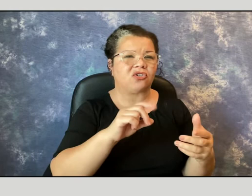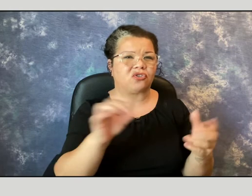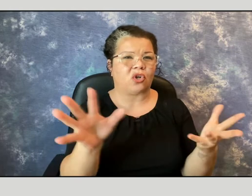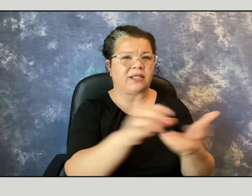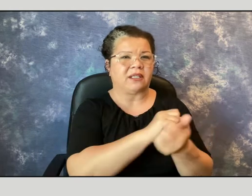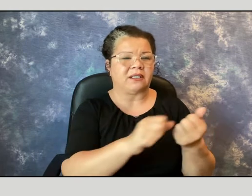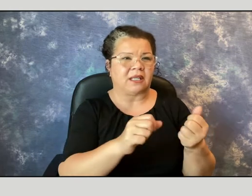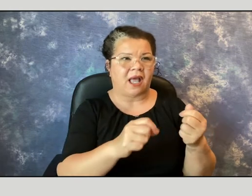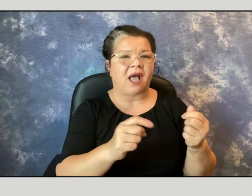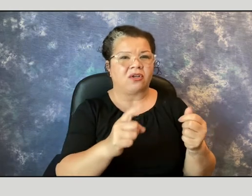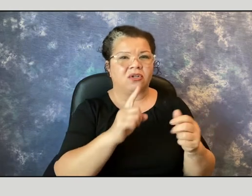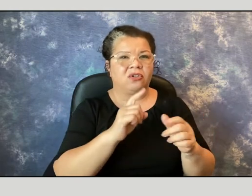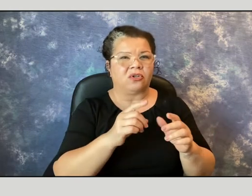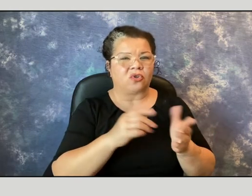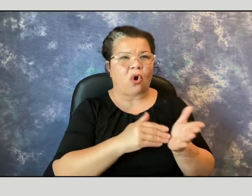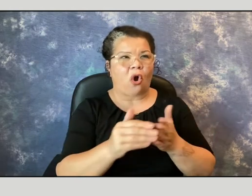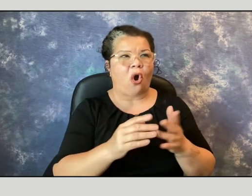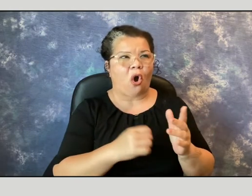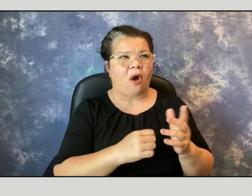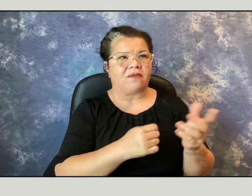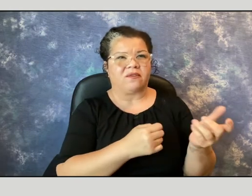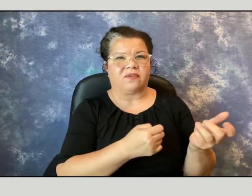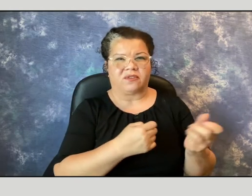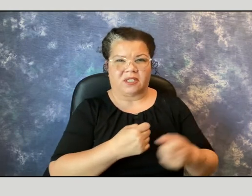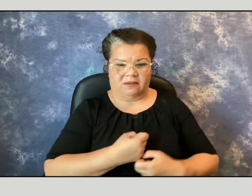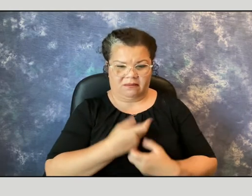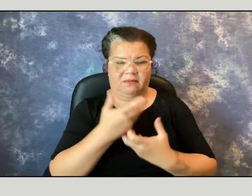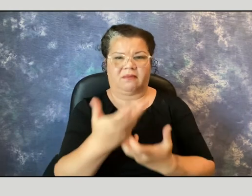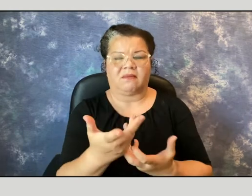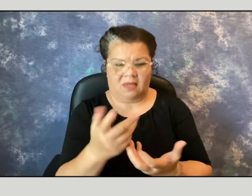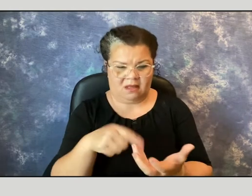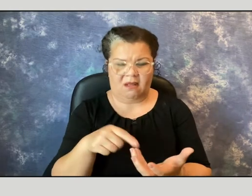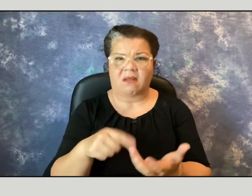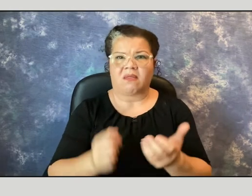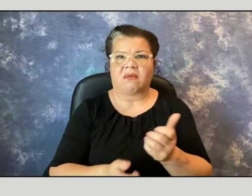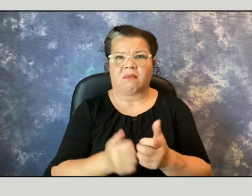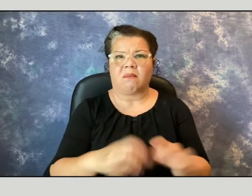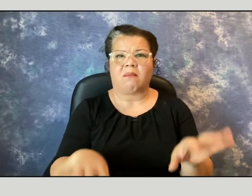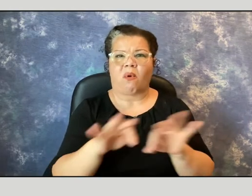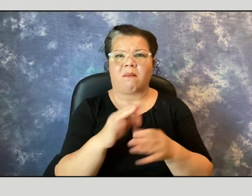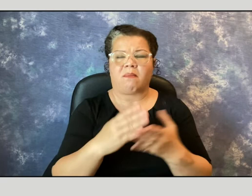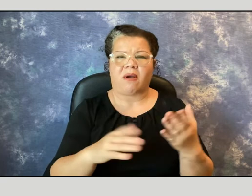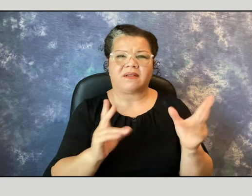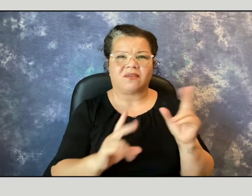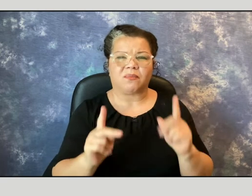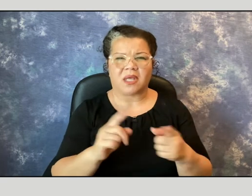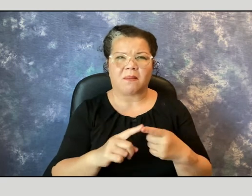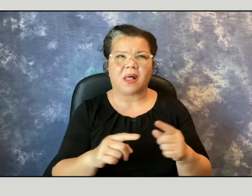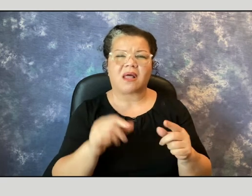and focusing on that sense of agency and power instead of some fictional idea of victimhood.